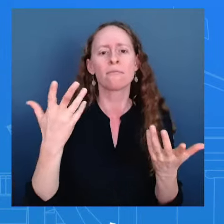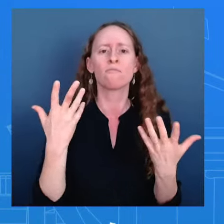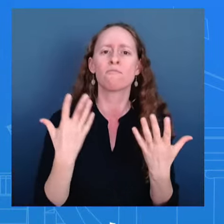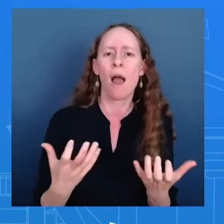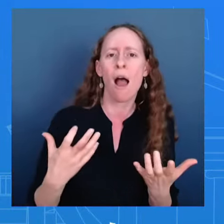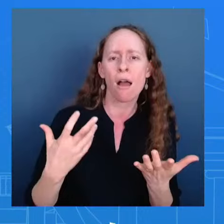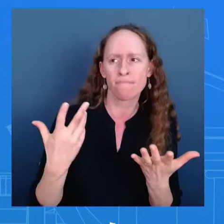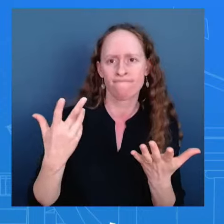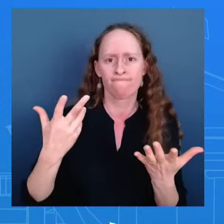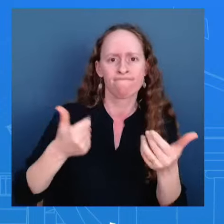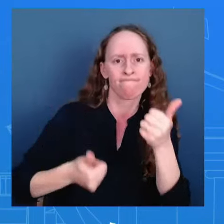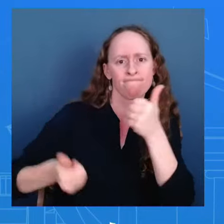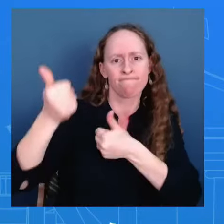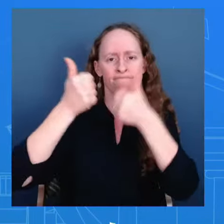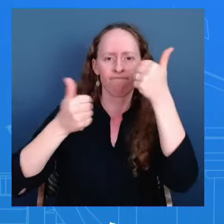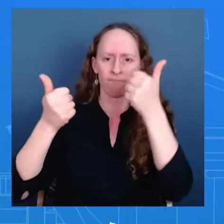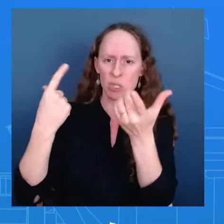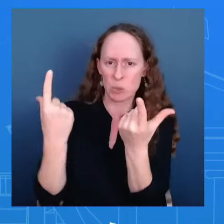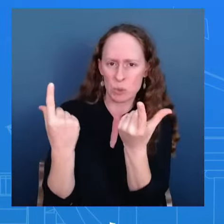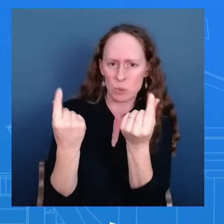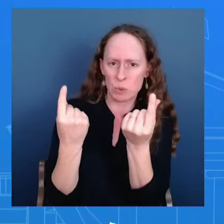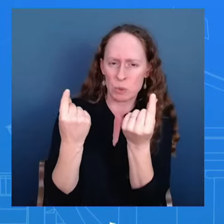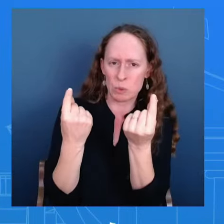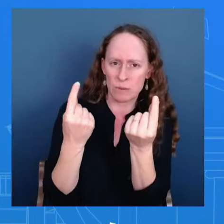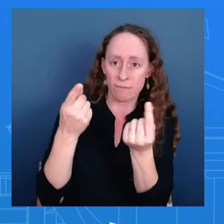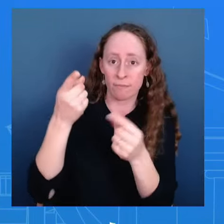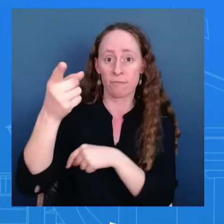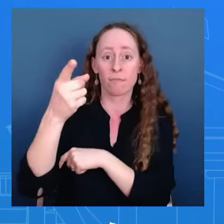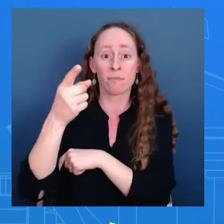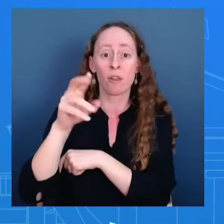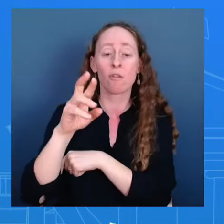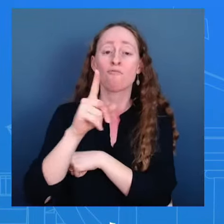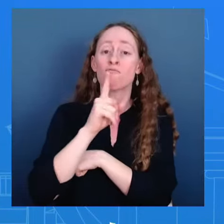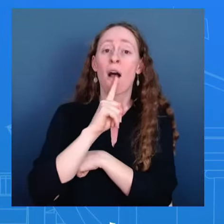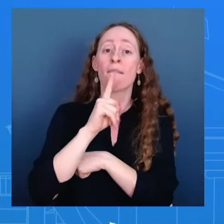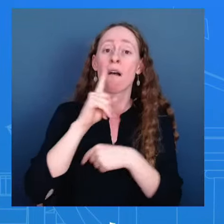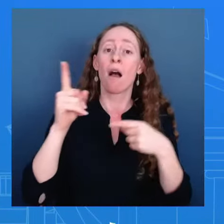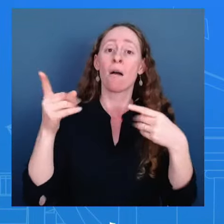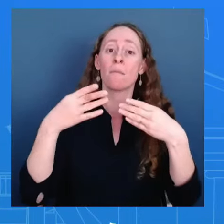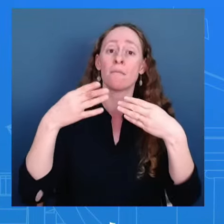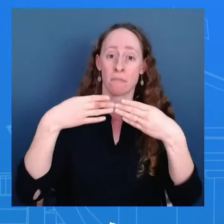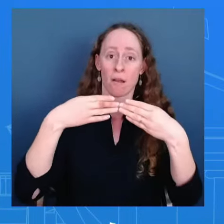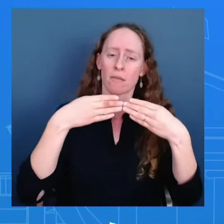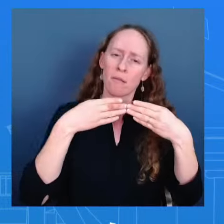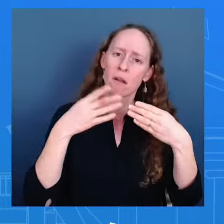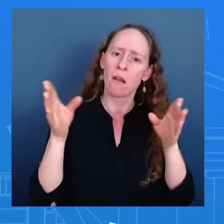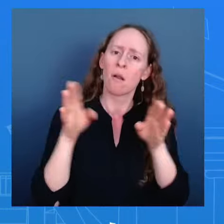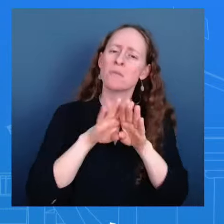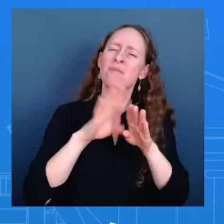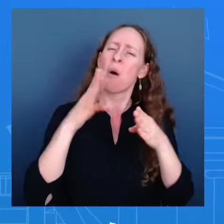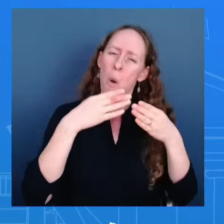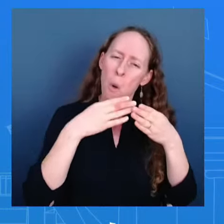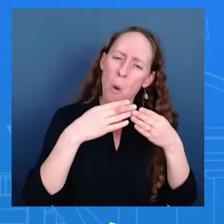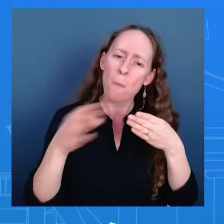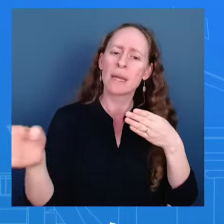when they're going to be going over to the that's going to be happening this week and what the agenda might be for that? Mr. Kirby: I'll take the question. We'll get it back to you. I don't have that for you.